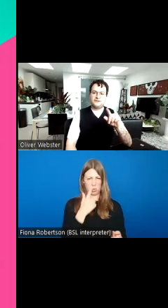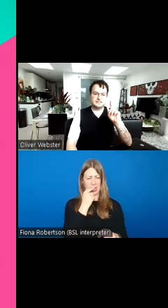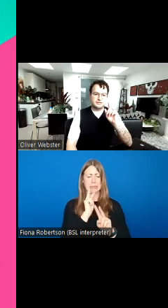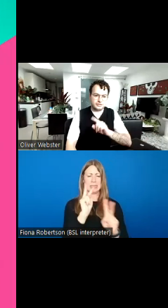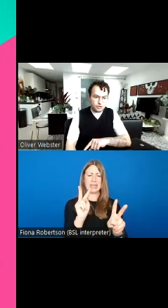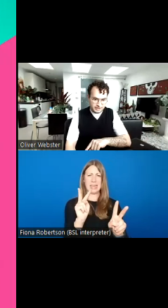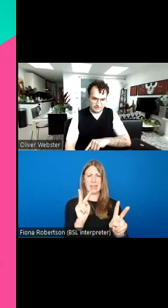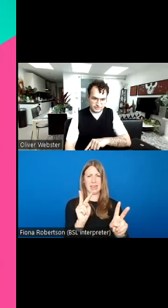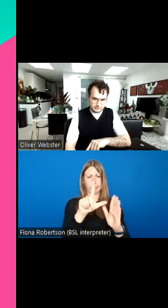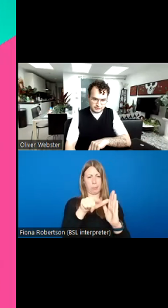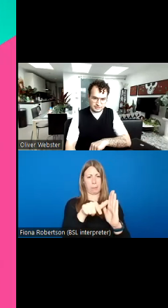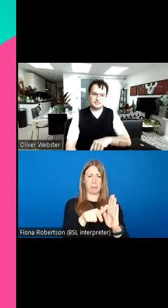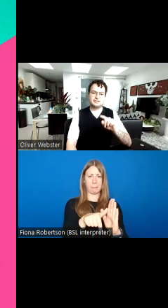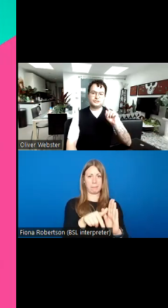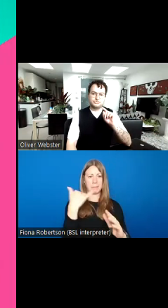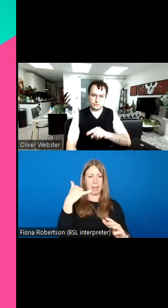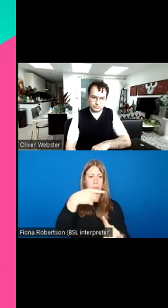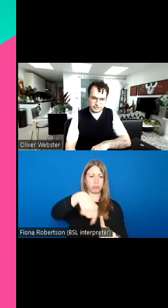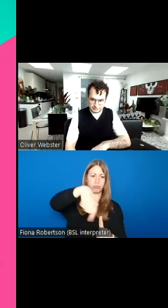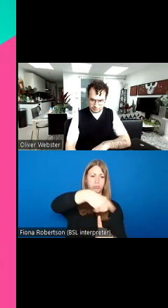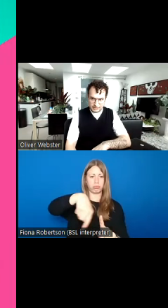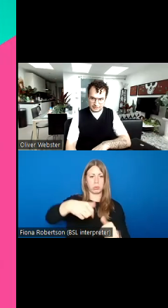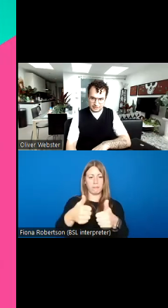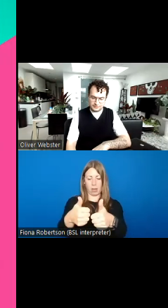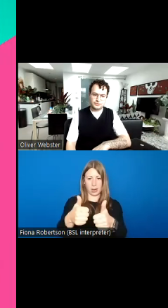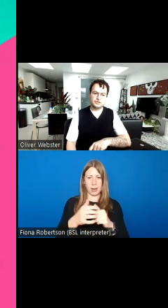if it's not evident, then you do need to subtitle it.